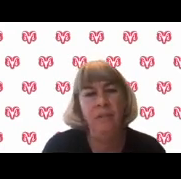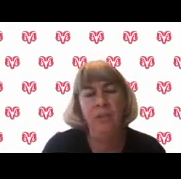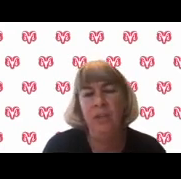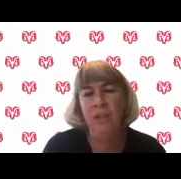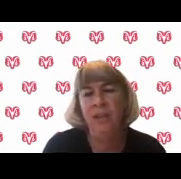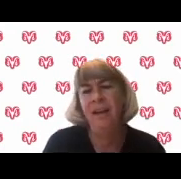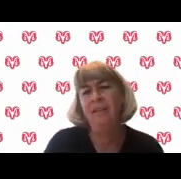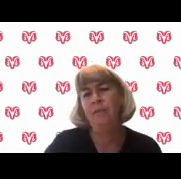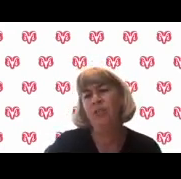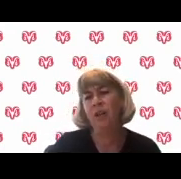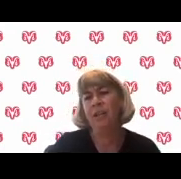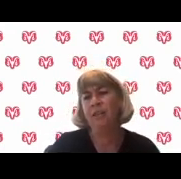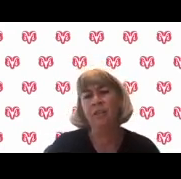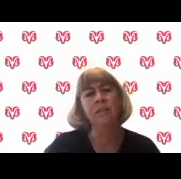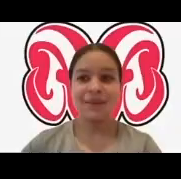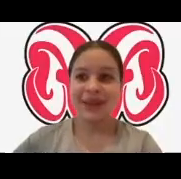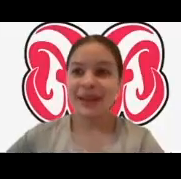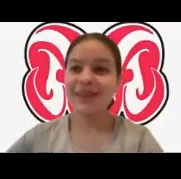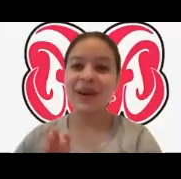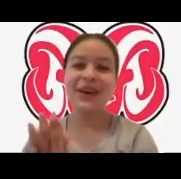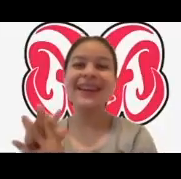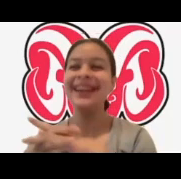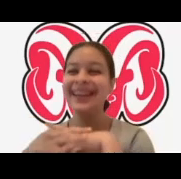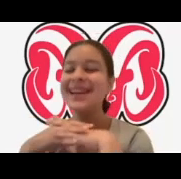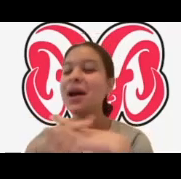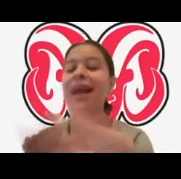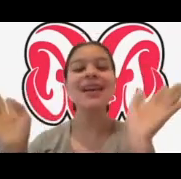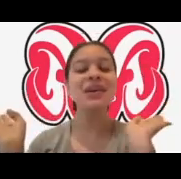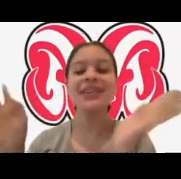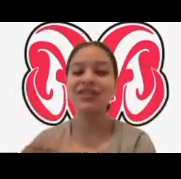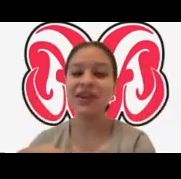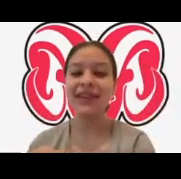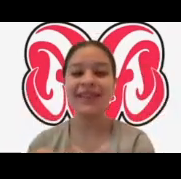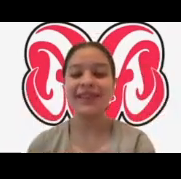Shane and Natalie, what's your idea? Yeah, so I kind of already touched on this,